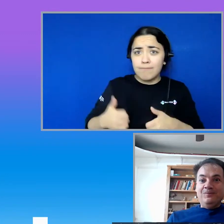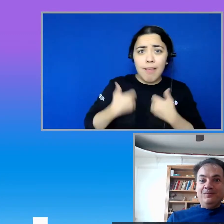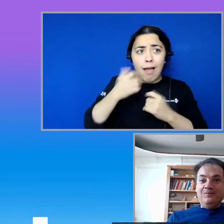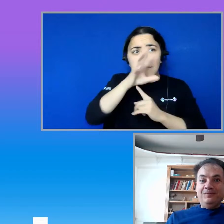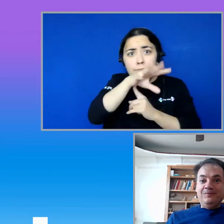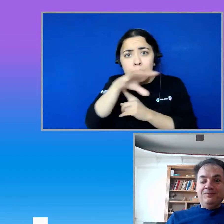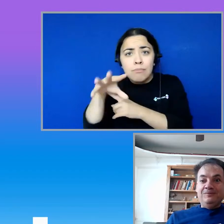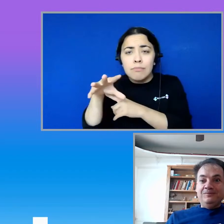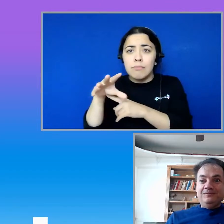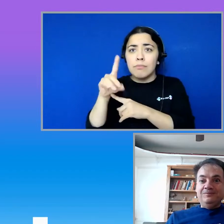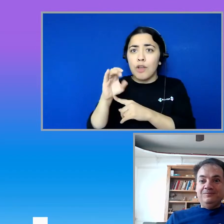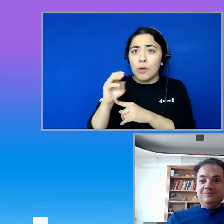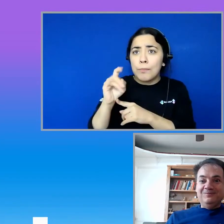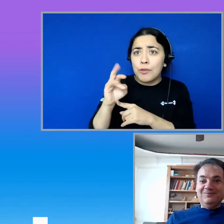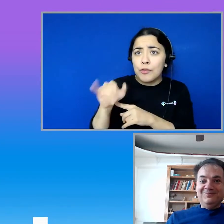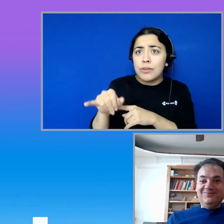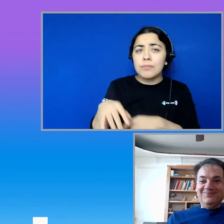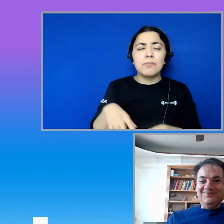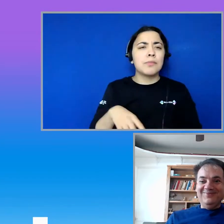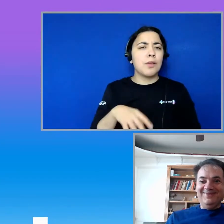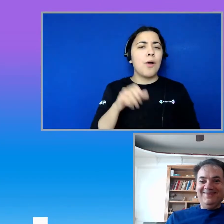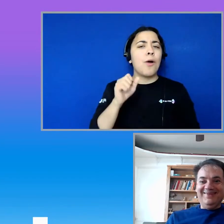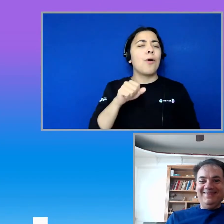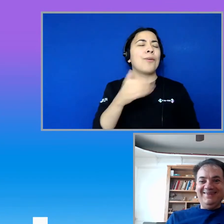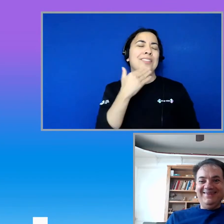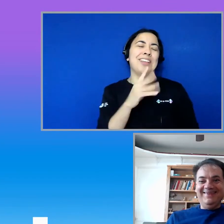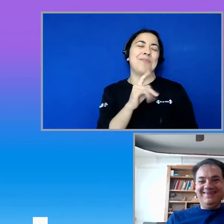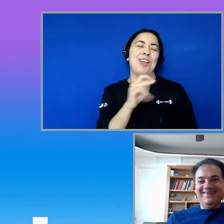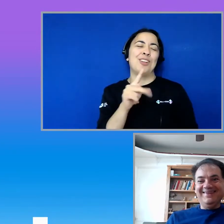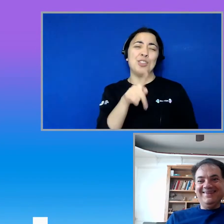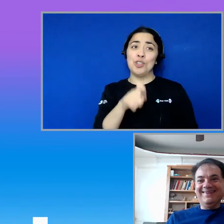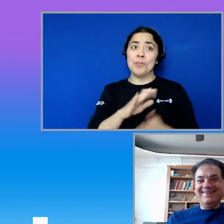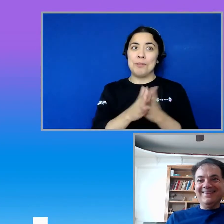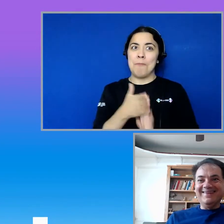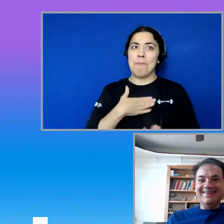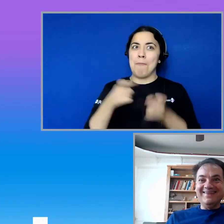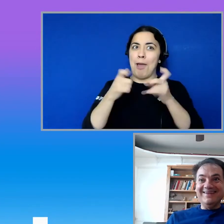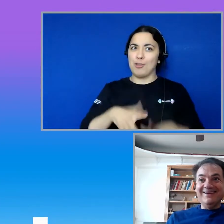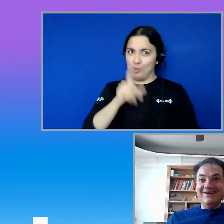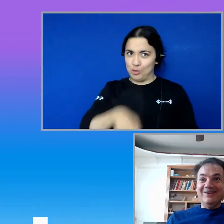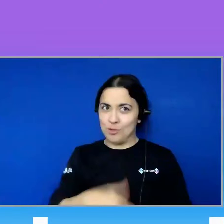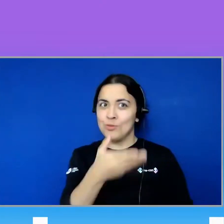Well, thank you, Patrick. You